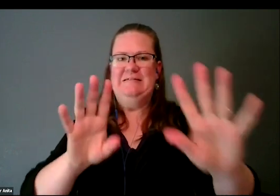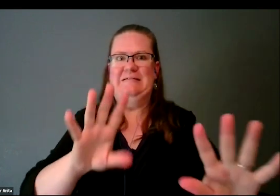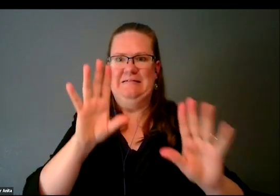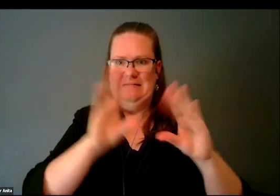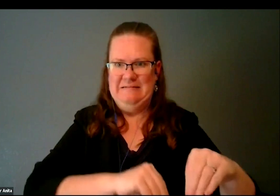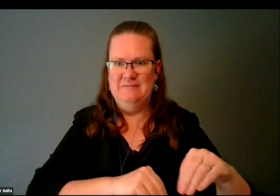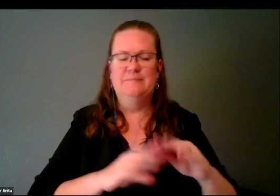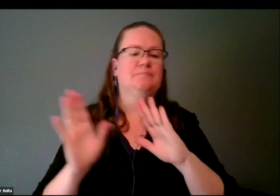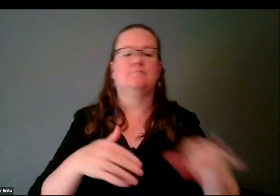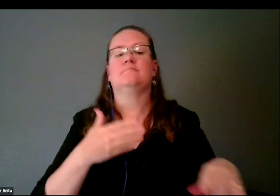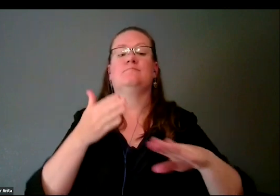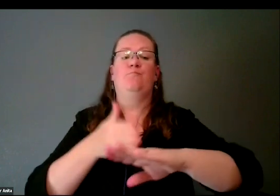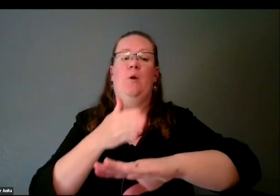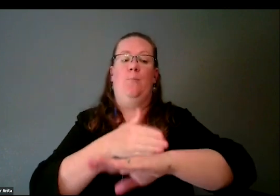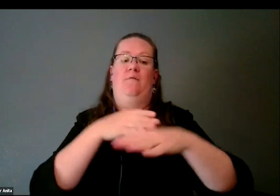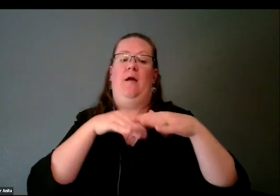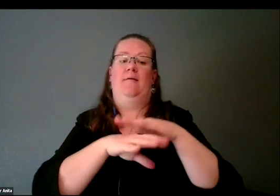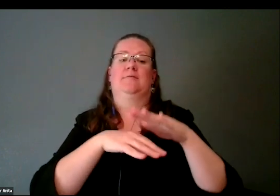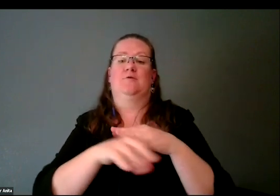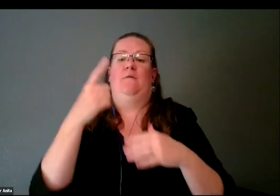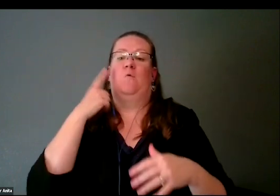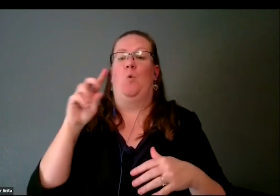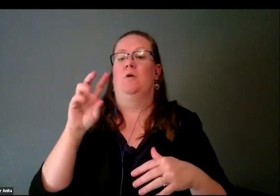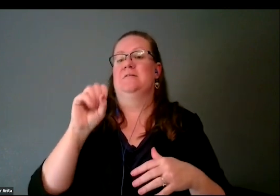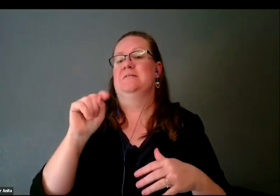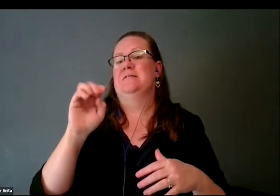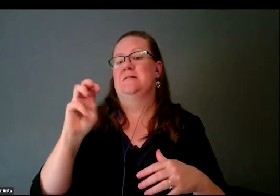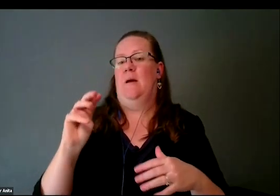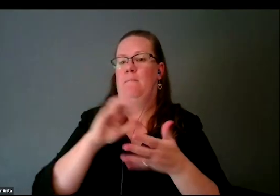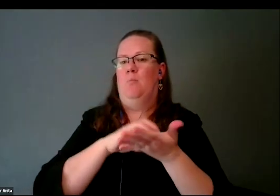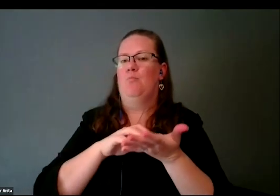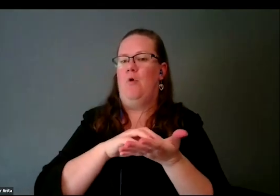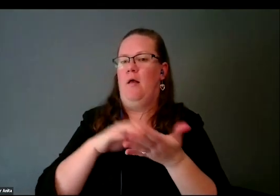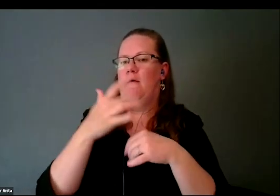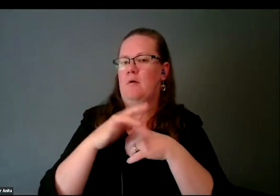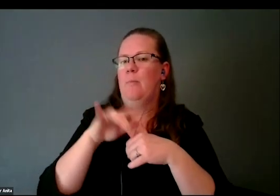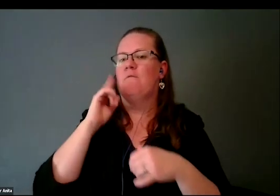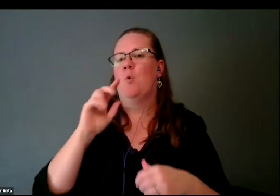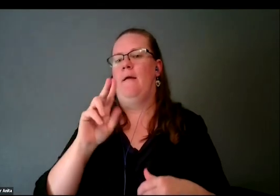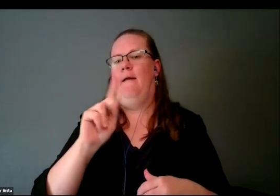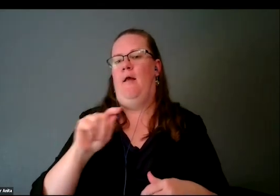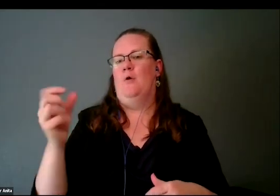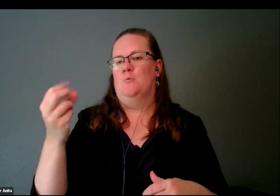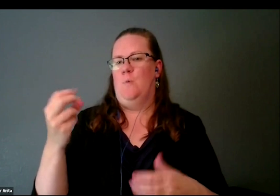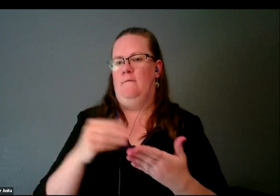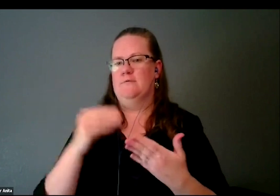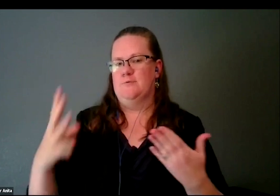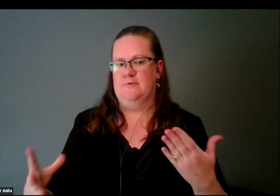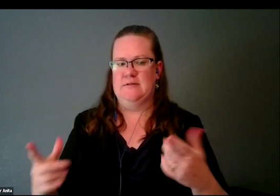Improving access to STEM braille for K-12 students. Then Raised Mathematics is a collaboration